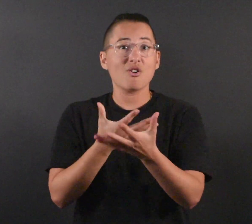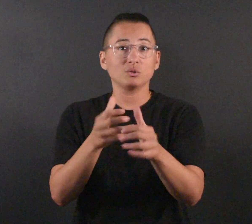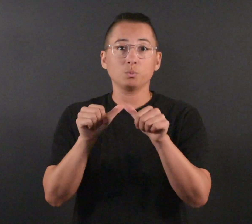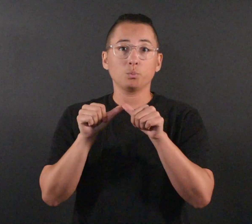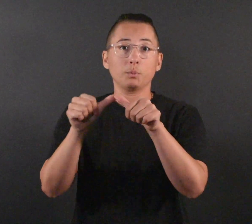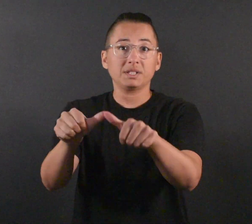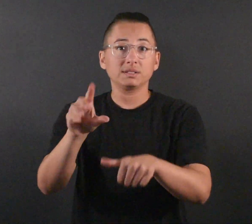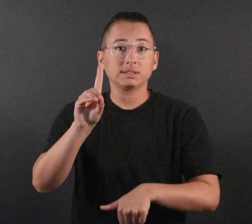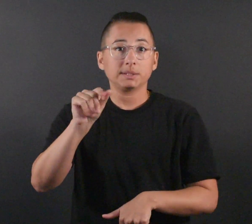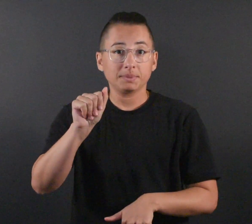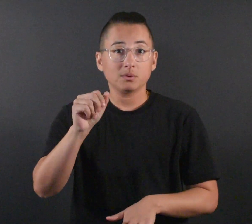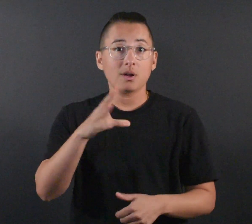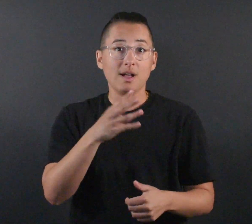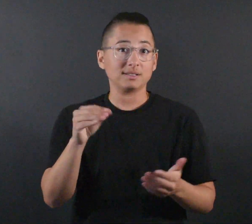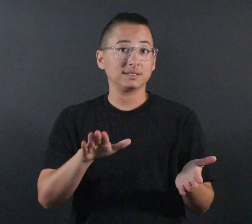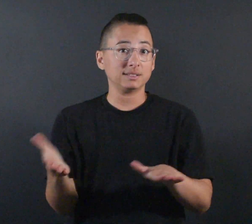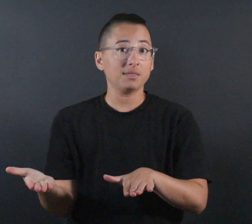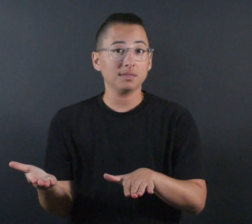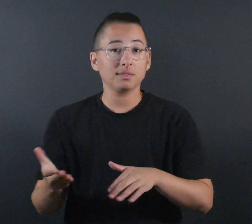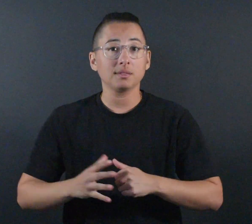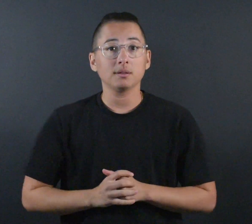Strokes can lead to permanent disability and death.